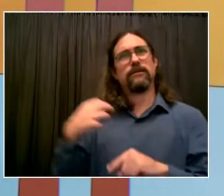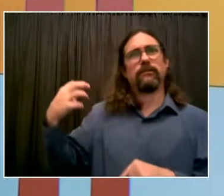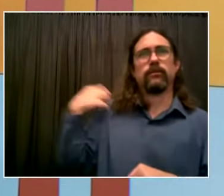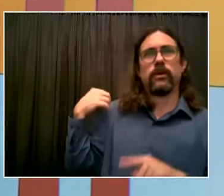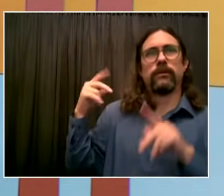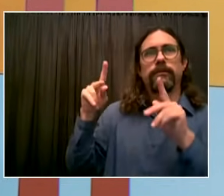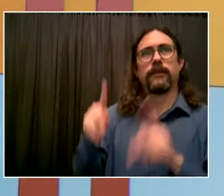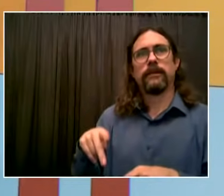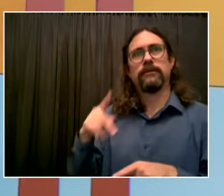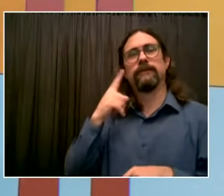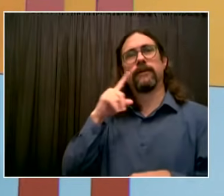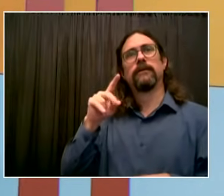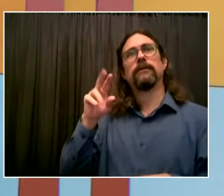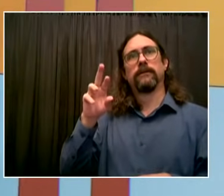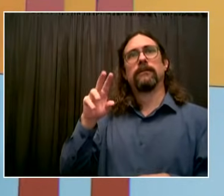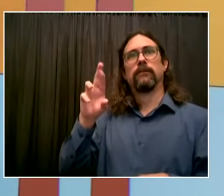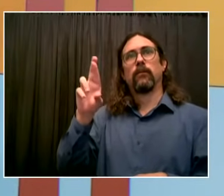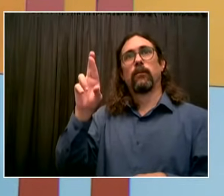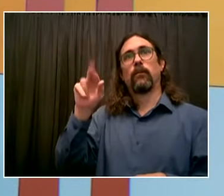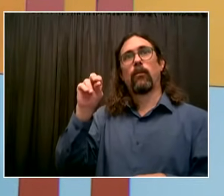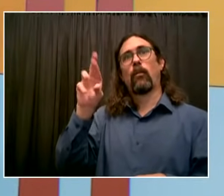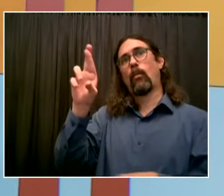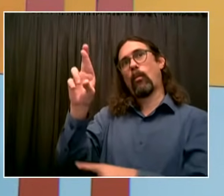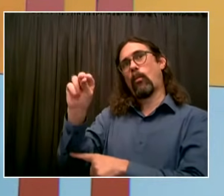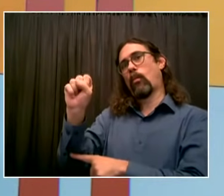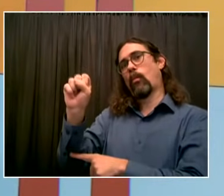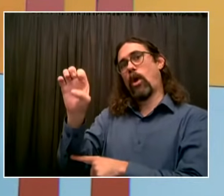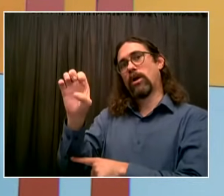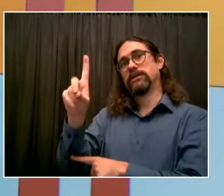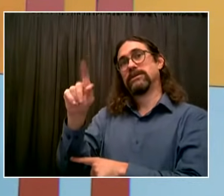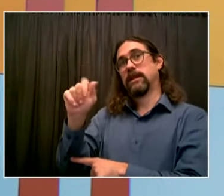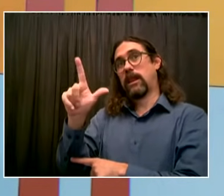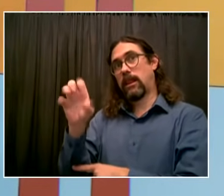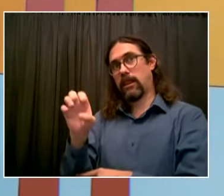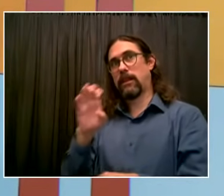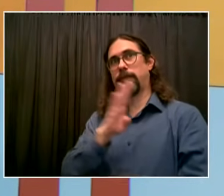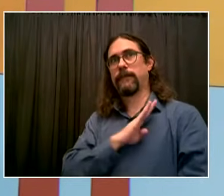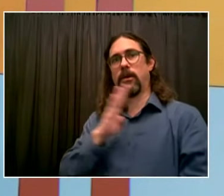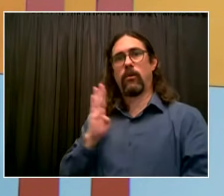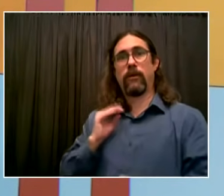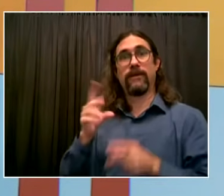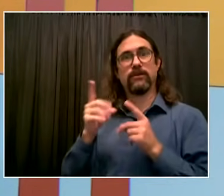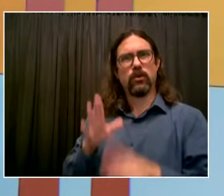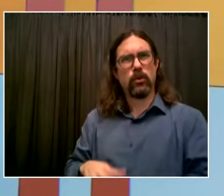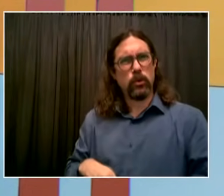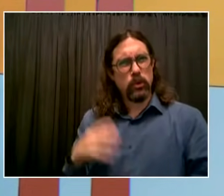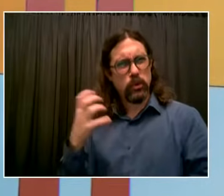DIRECTORS. I DON'T KNOW WHEN YOU EAT AND SLEEP, BUT I'M HAPPY YOU'RE WITH US. CLIFTON, STANLEY,